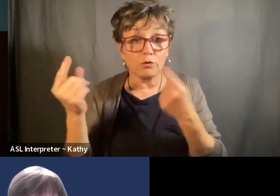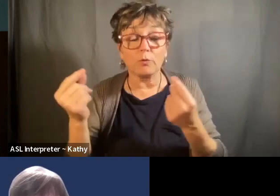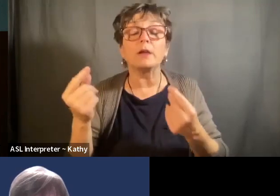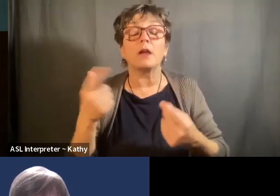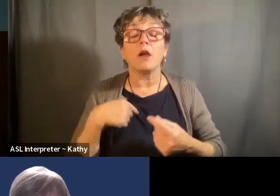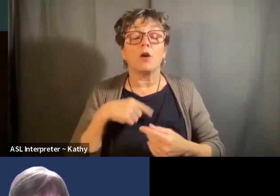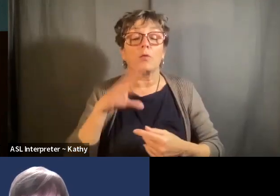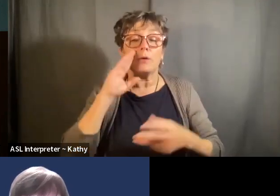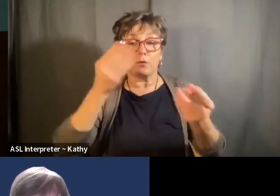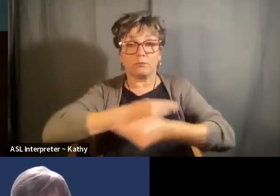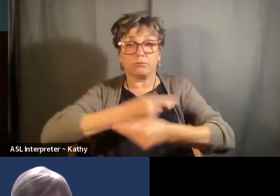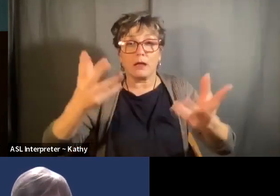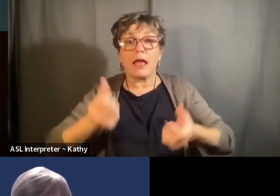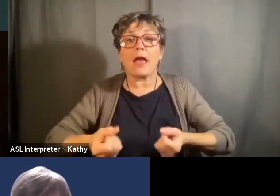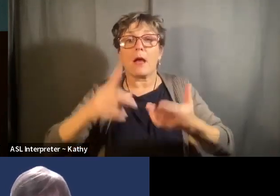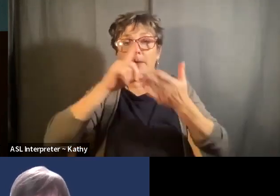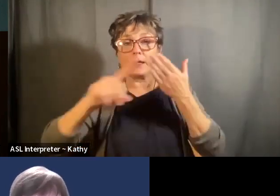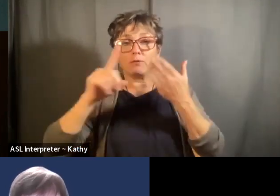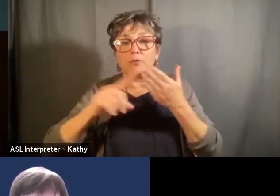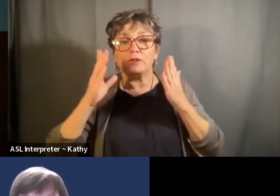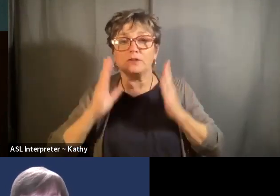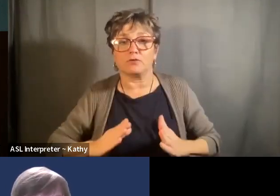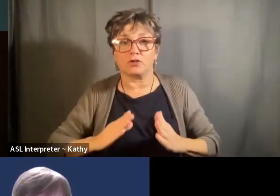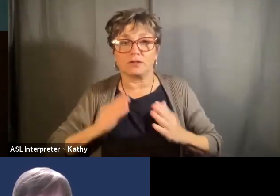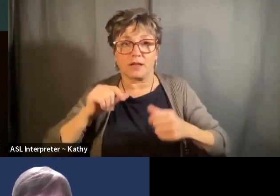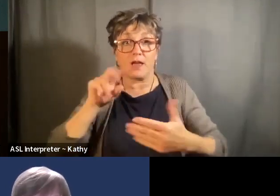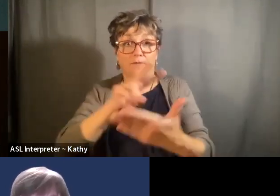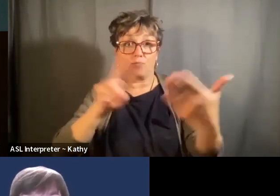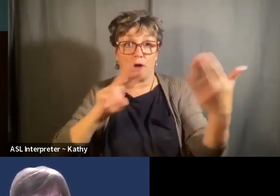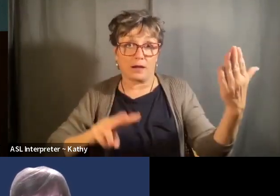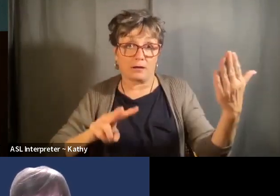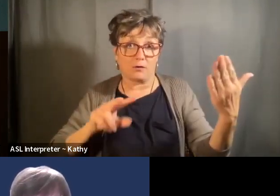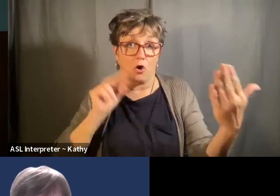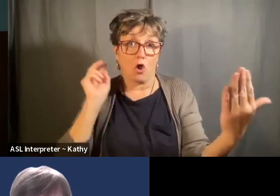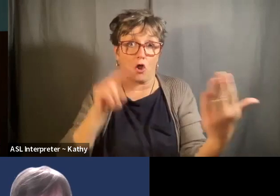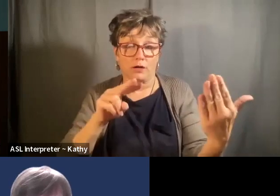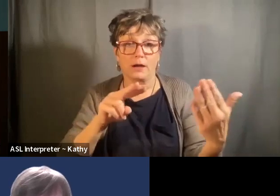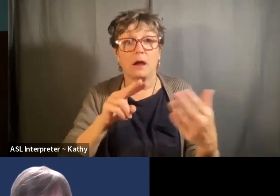have accessed Usher data. We won't be giving out, you know, the names of those researchers